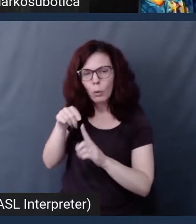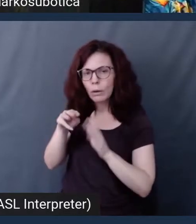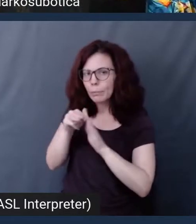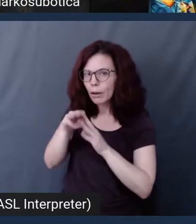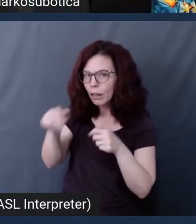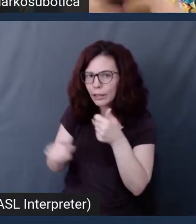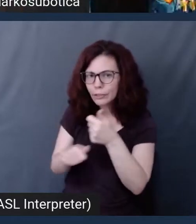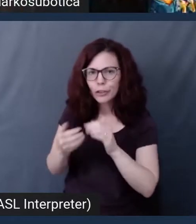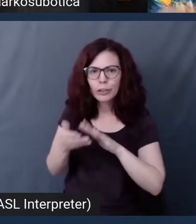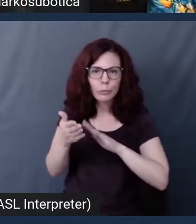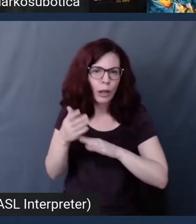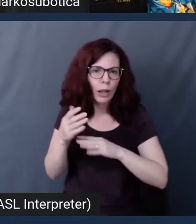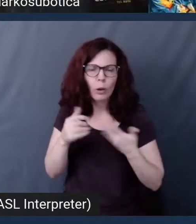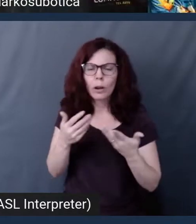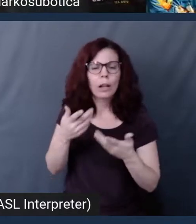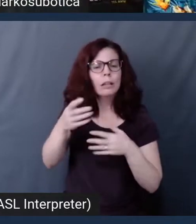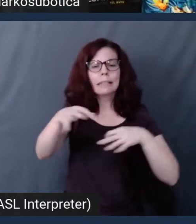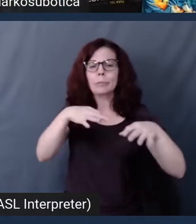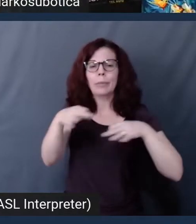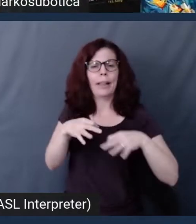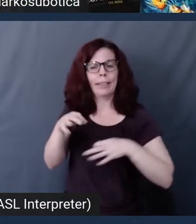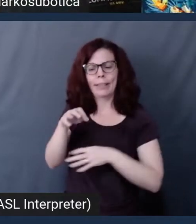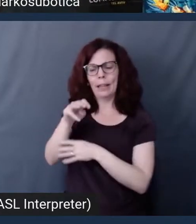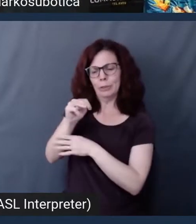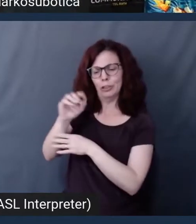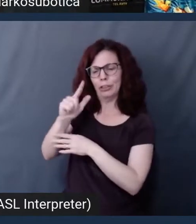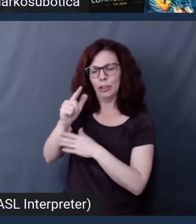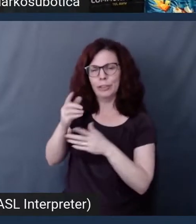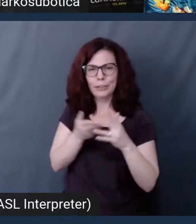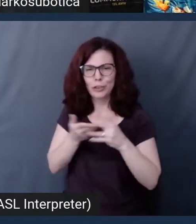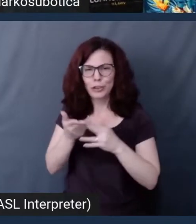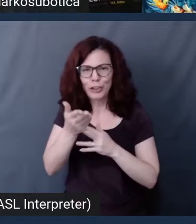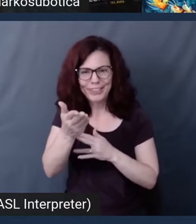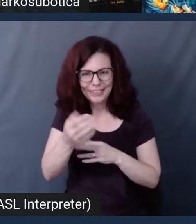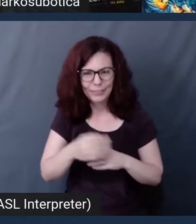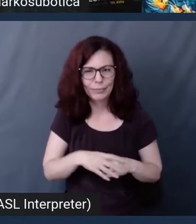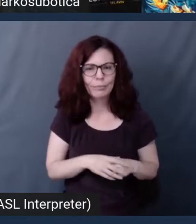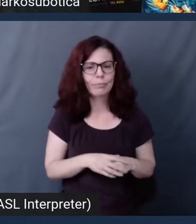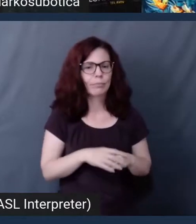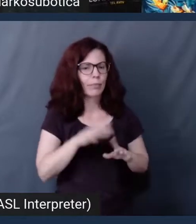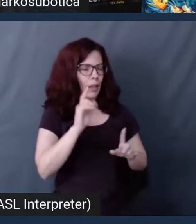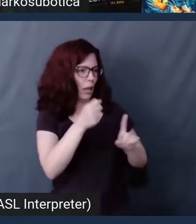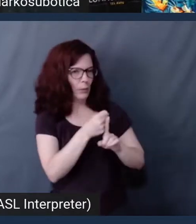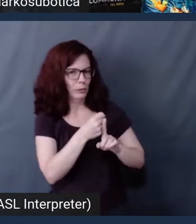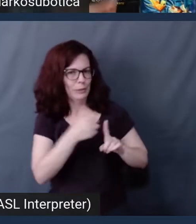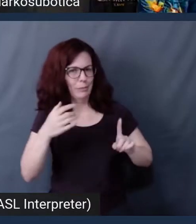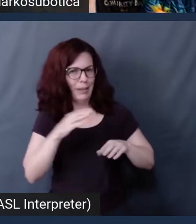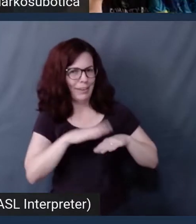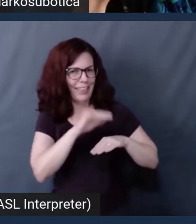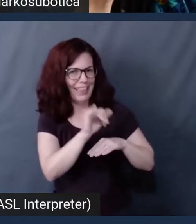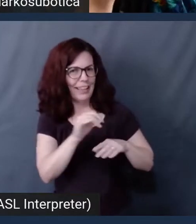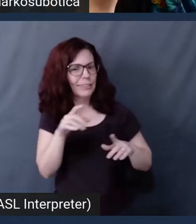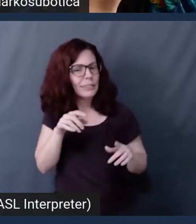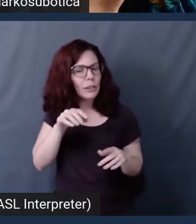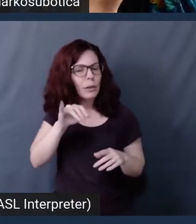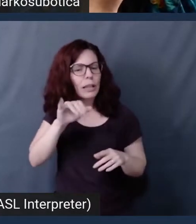Take us through a machine learning journey here. So Darko, I just want to expand on that. So Imran, I want to switch hats and put